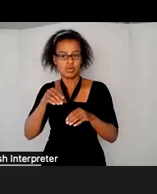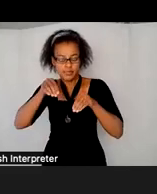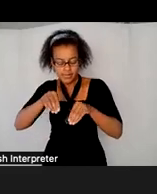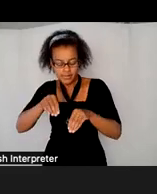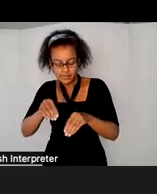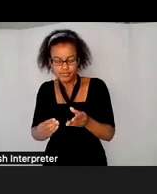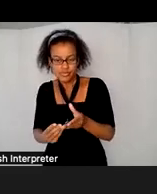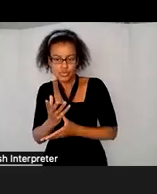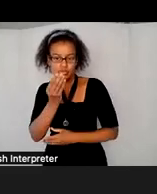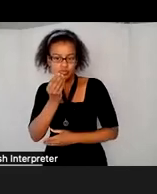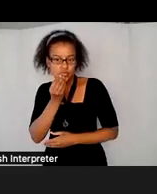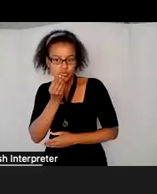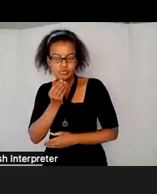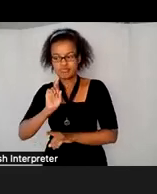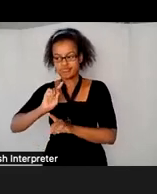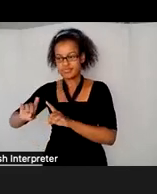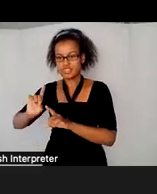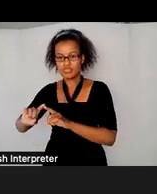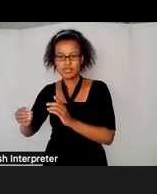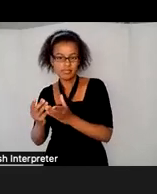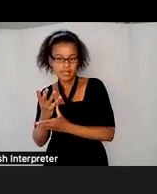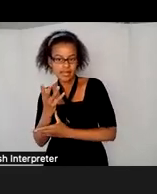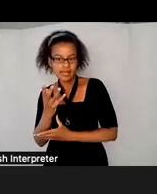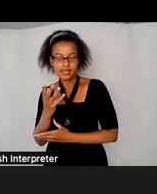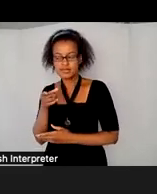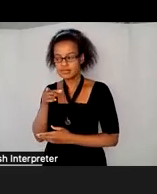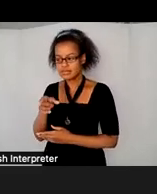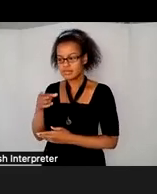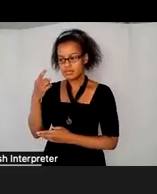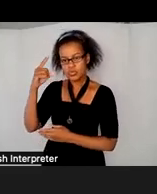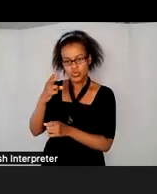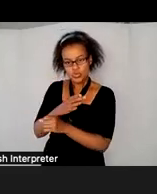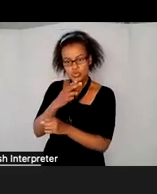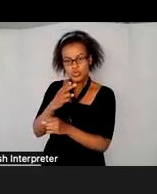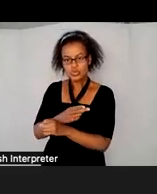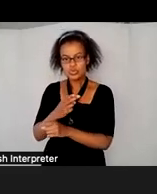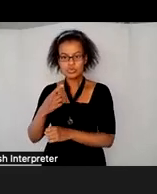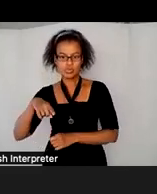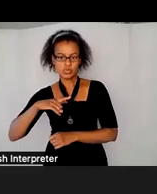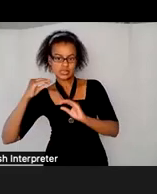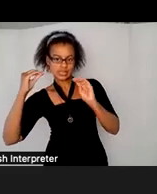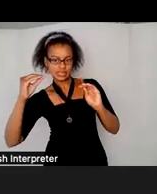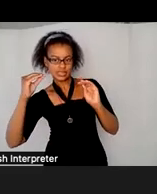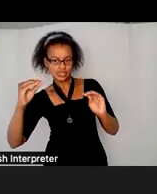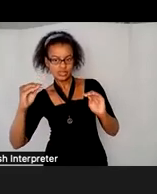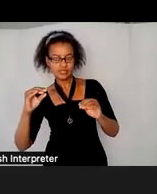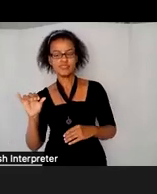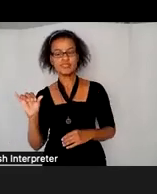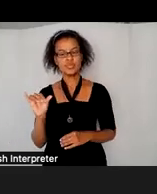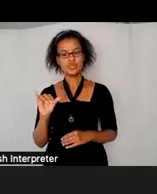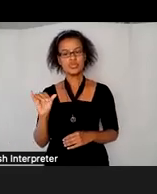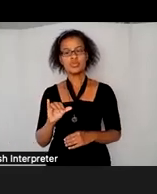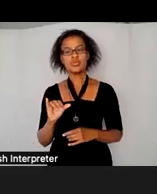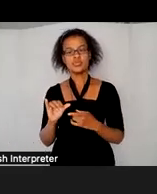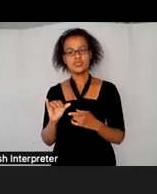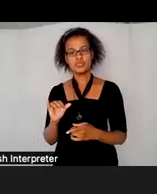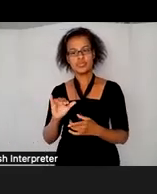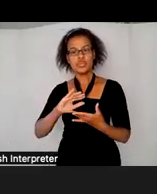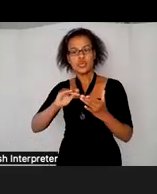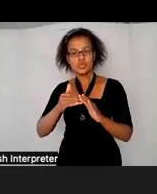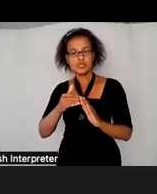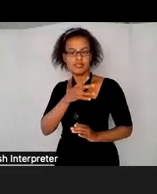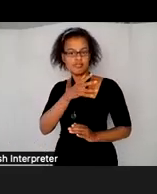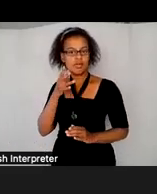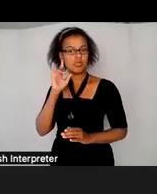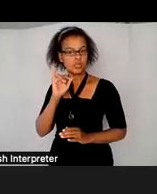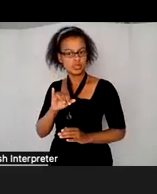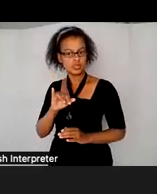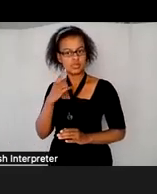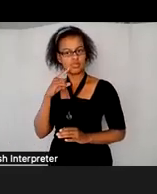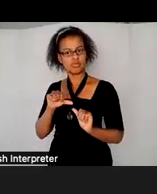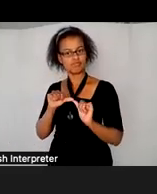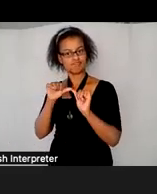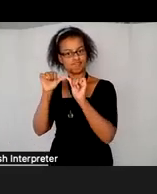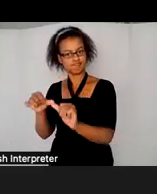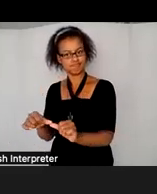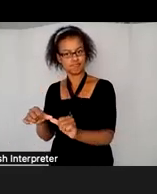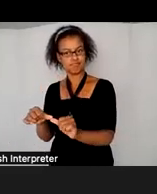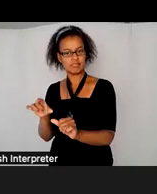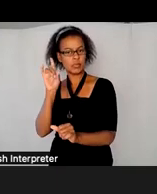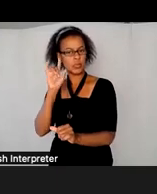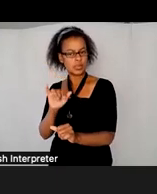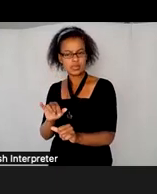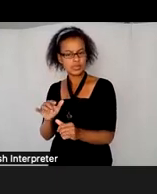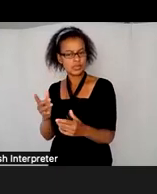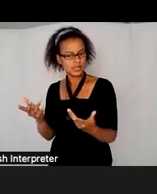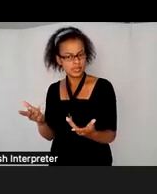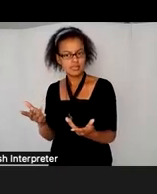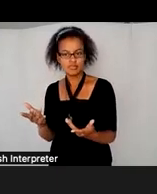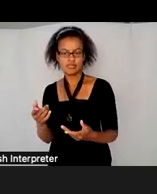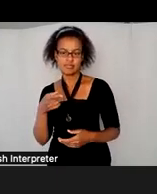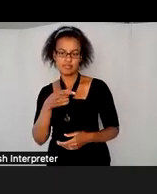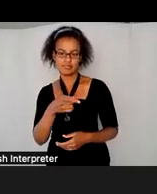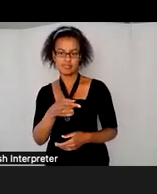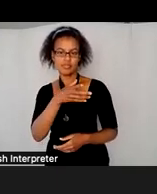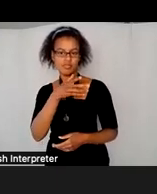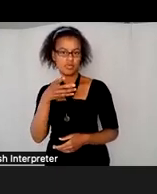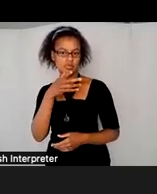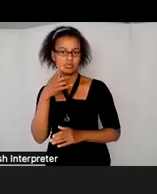plants and their uses, and what sustainable urban agricultural looks like.